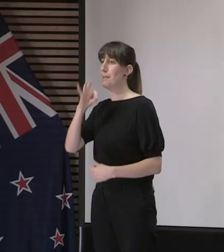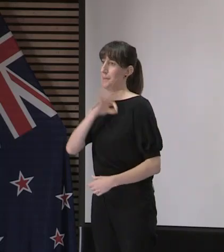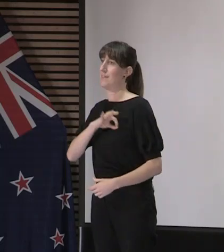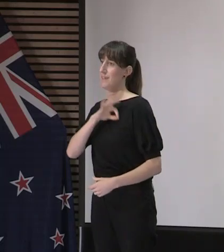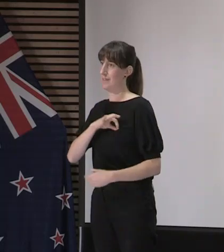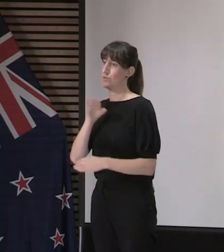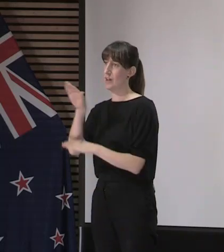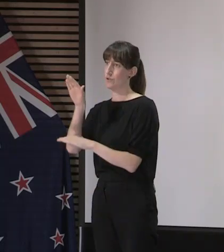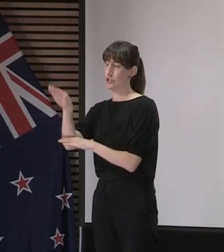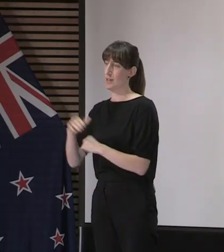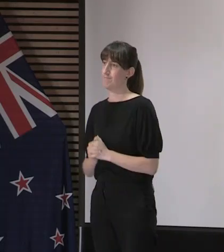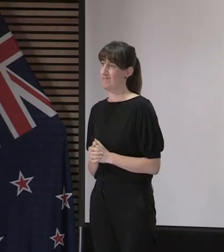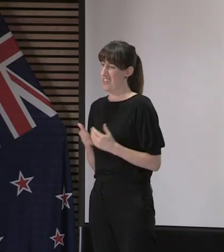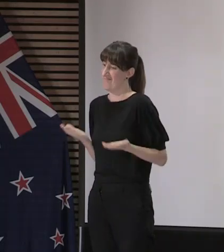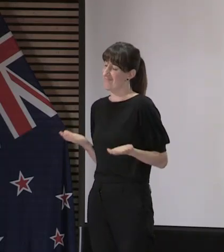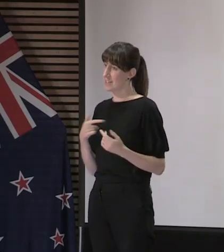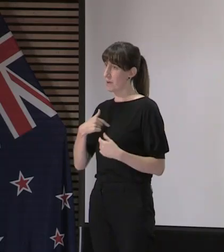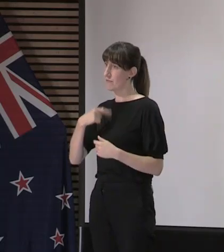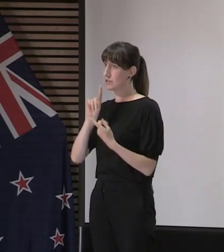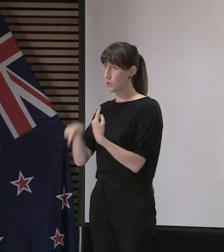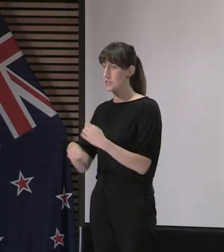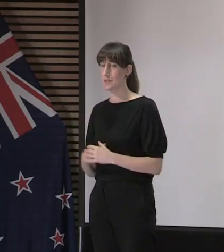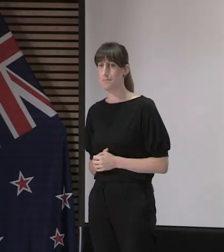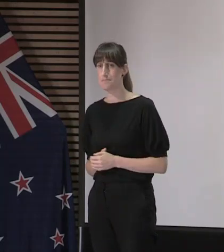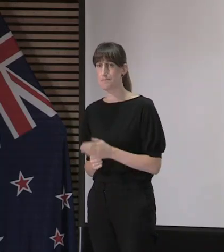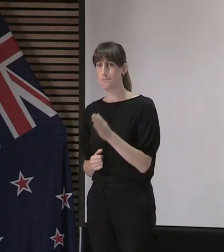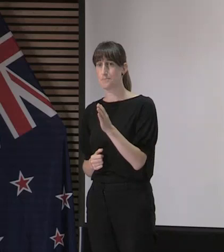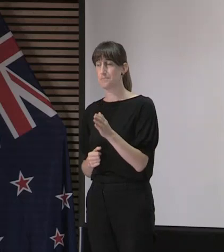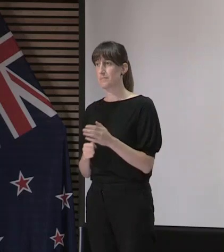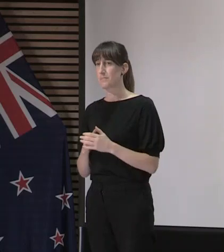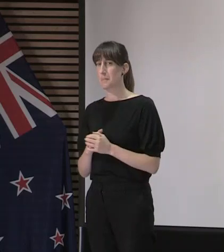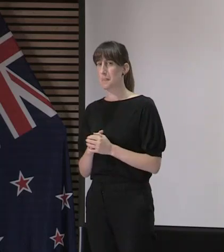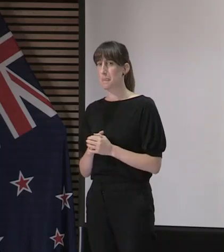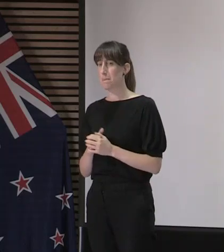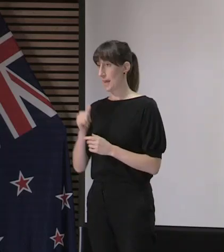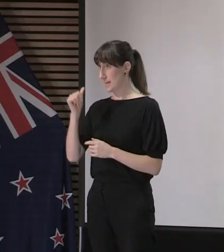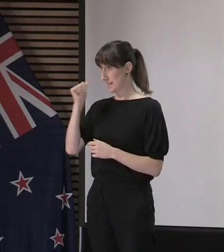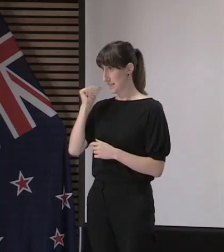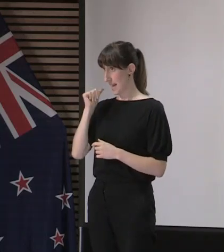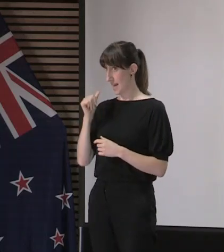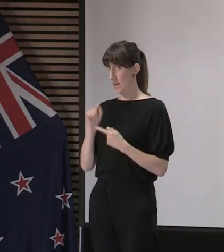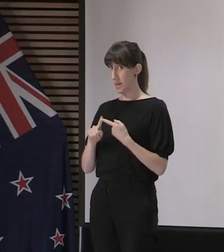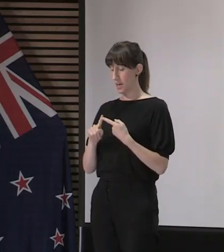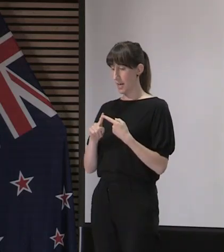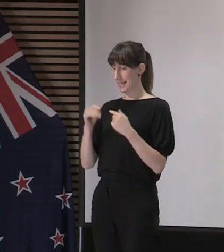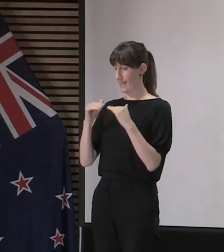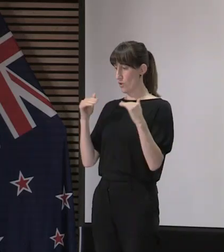the sacrifices we have all made under the lockdown, Alert Level 4. So that would be my